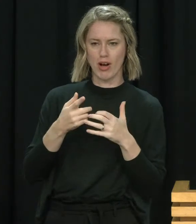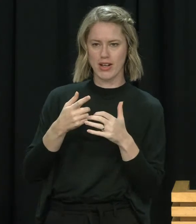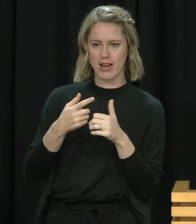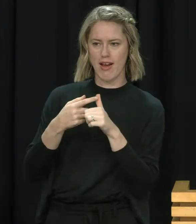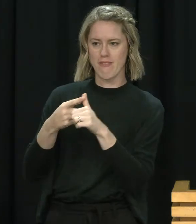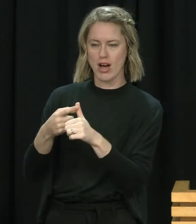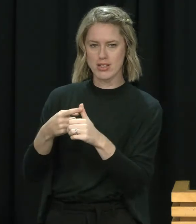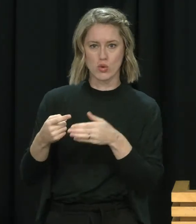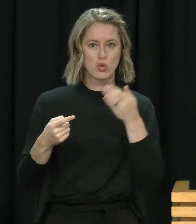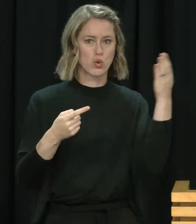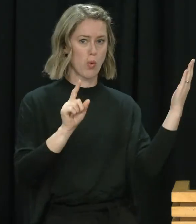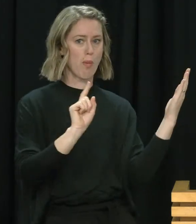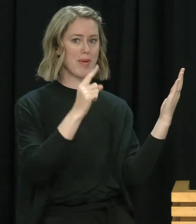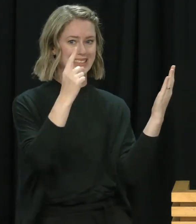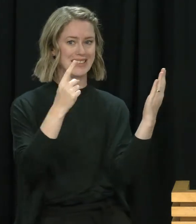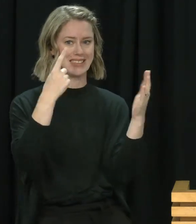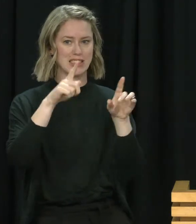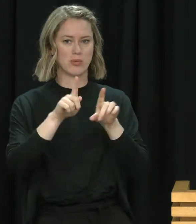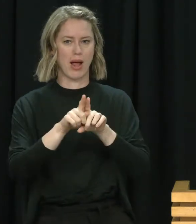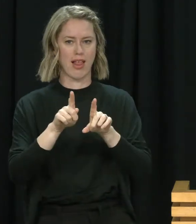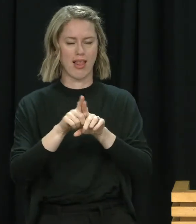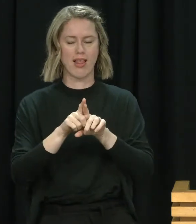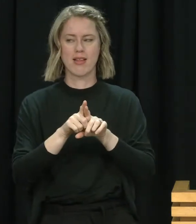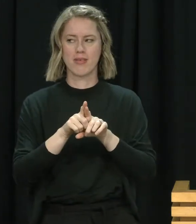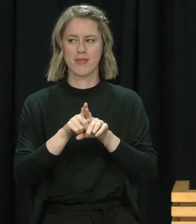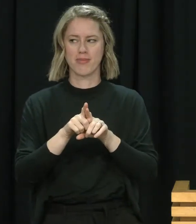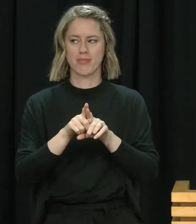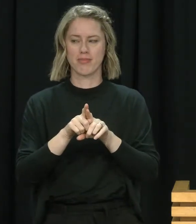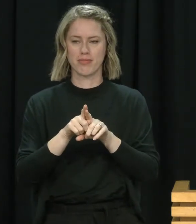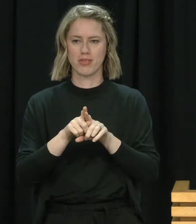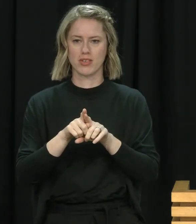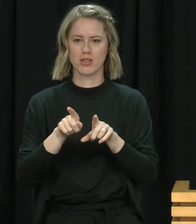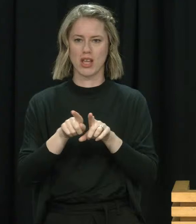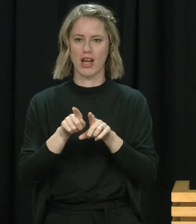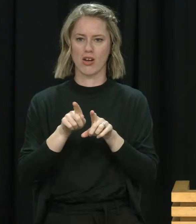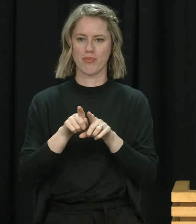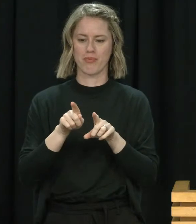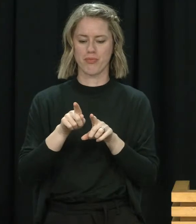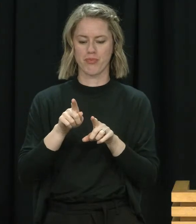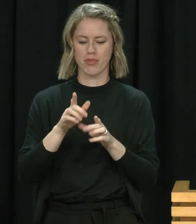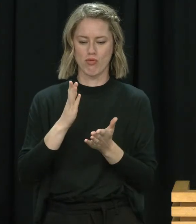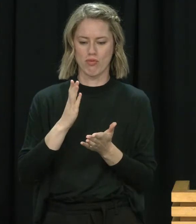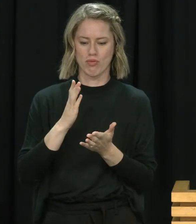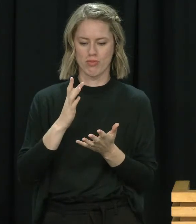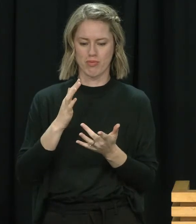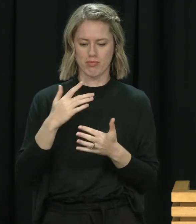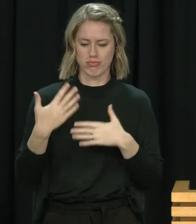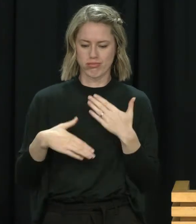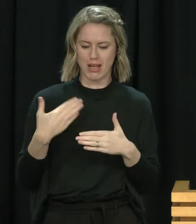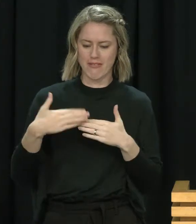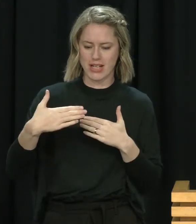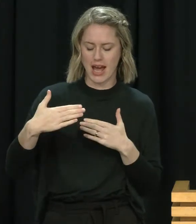kind of contestable advice and opinions and contest able set